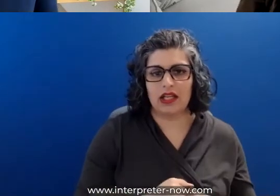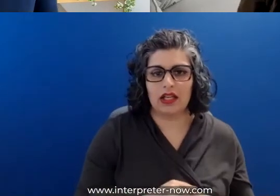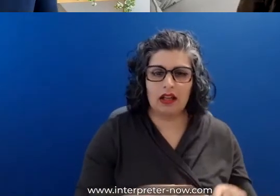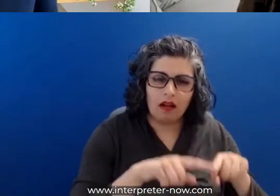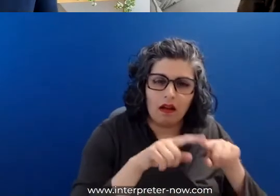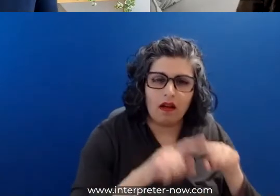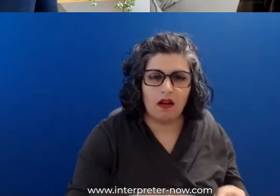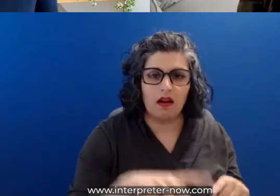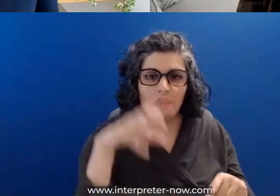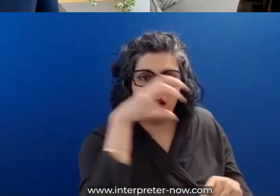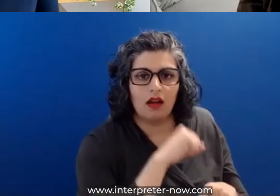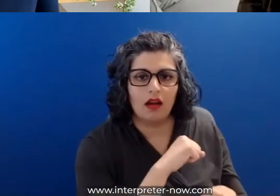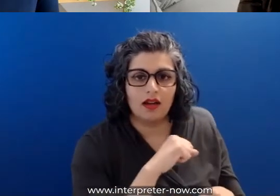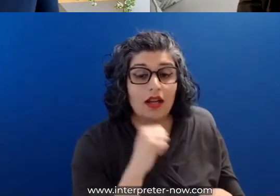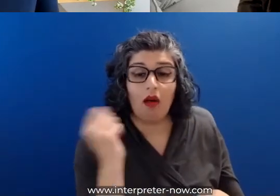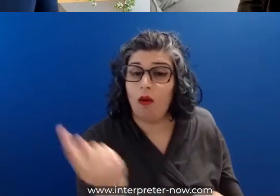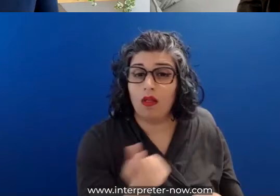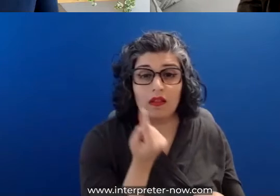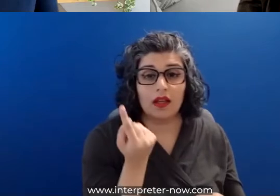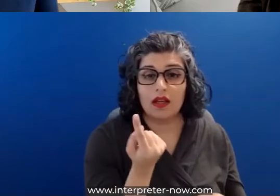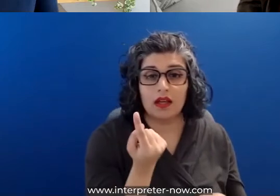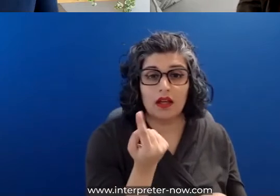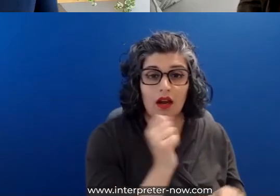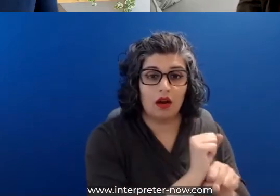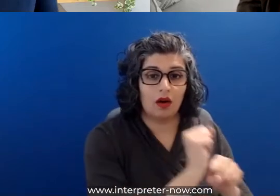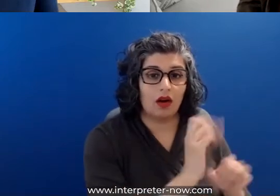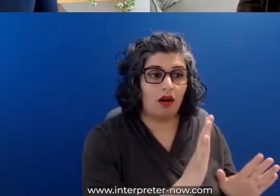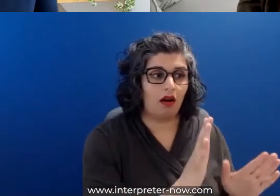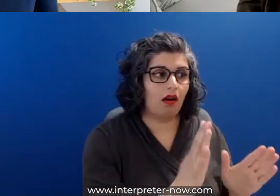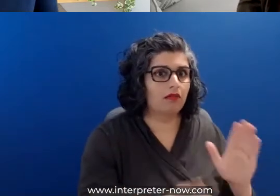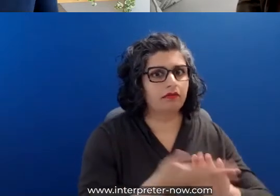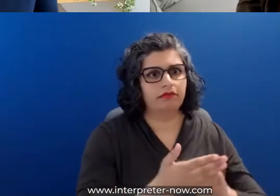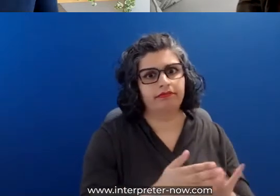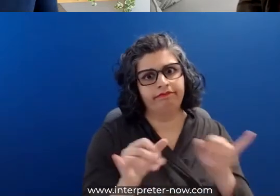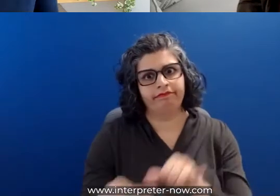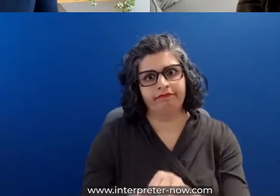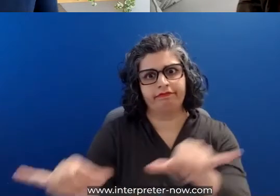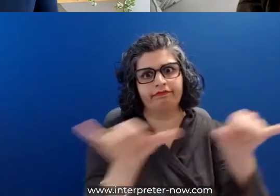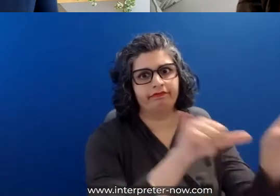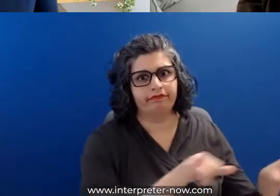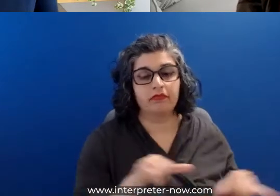assumption, not just that all workers operate in a similar manner, but that all workers